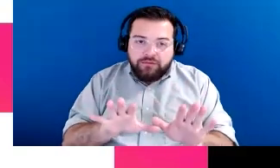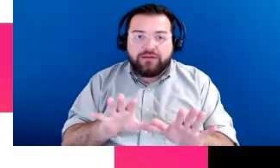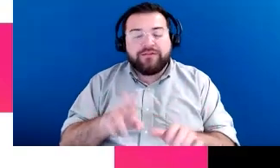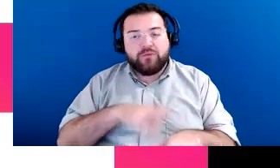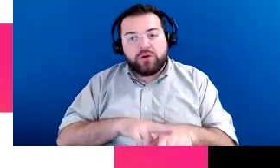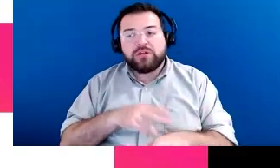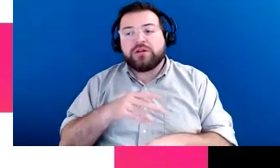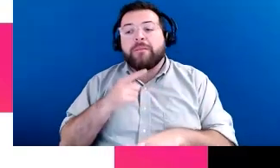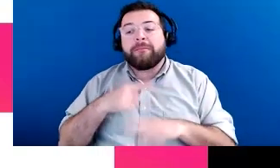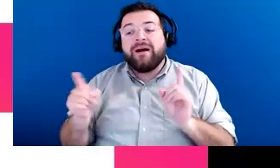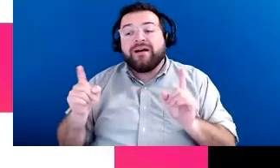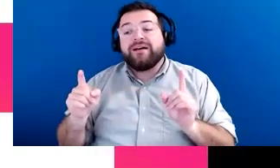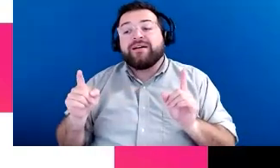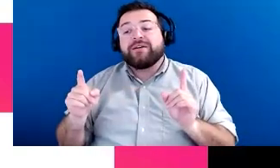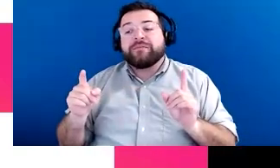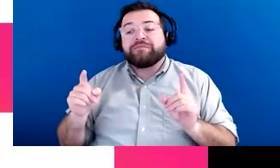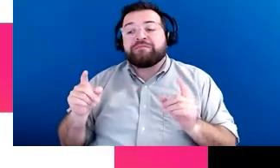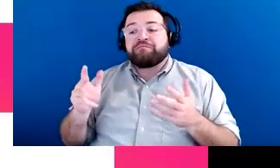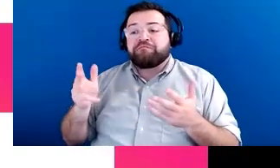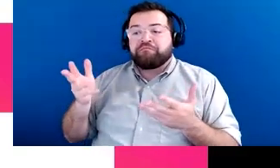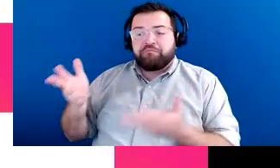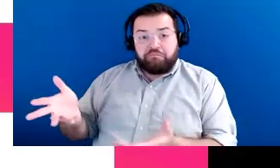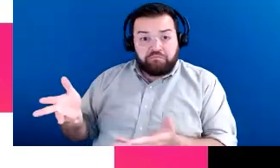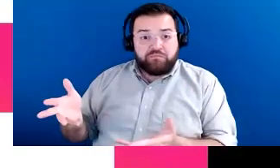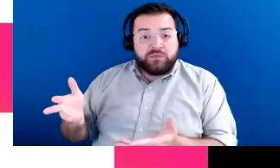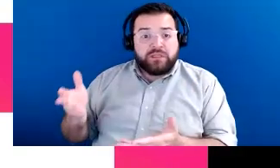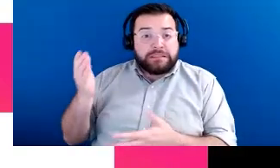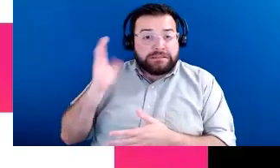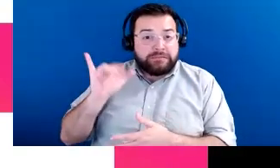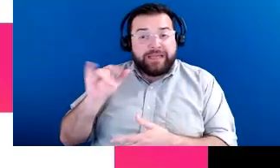But, you know, does it seem like for at least once